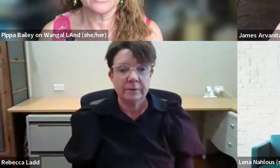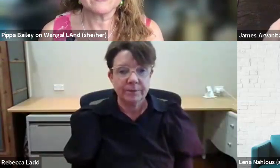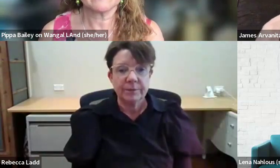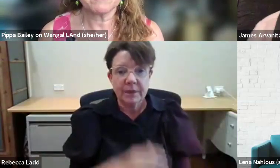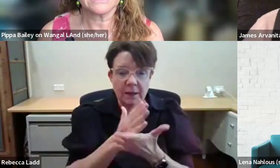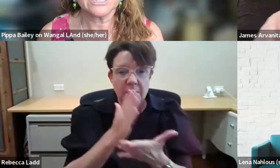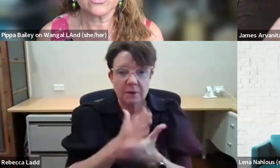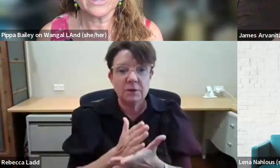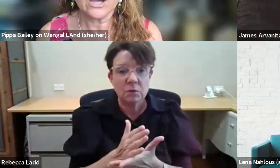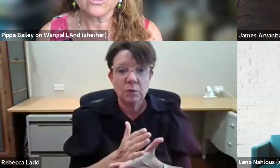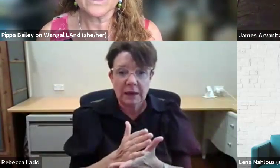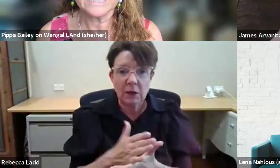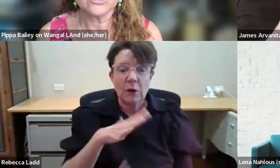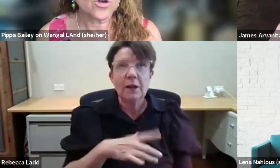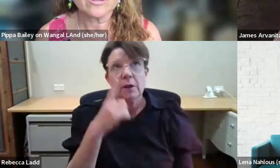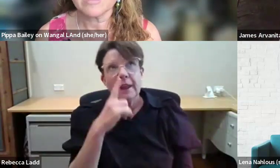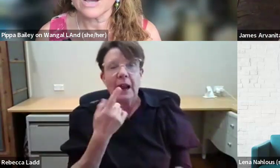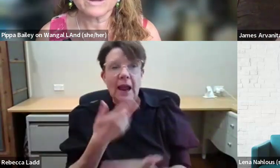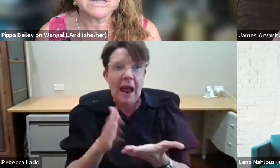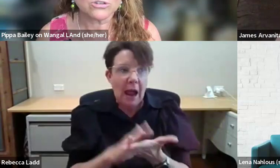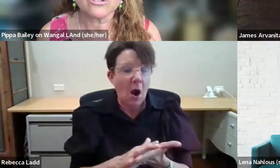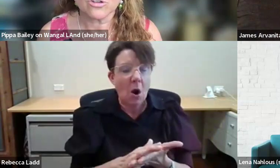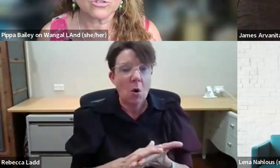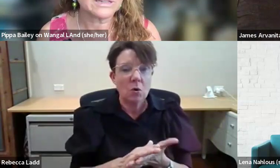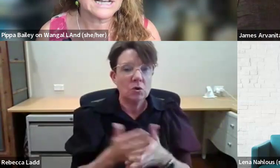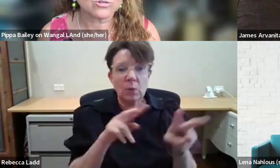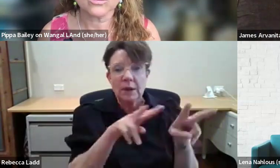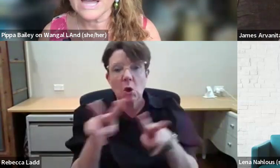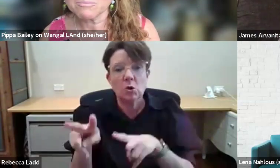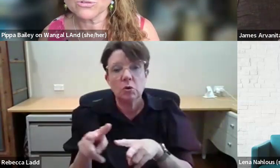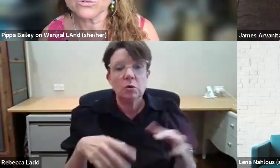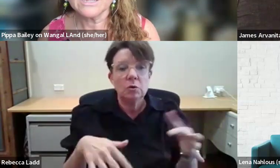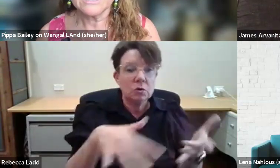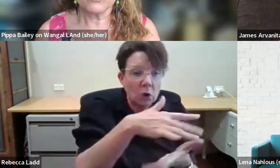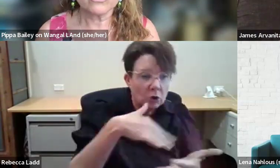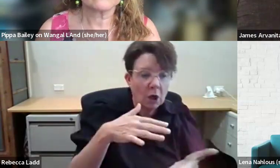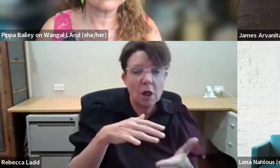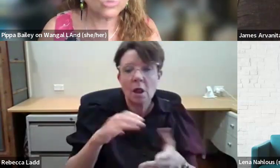that? How do we perhaps, be able to interrupt the processes a little